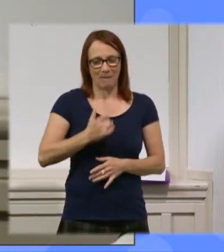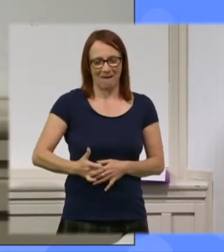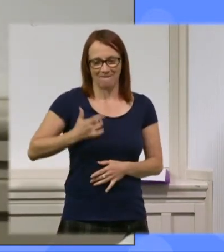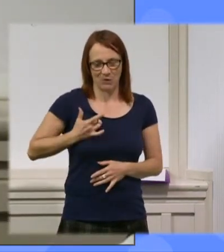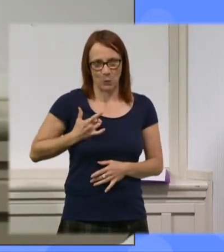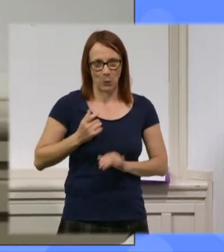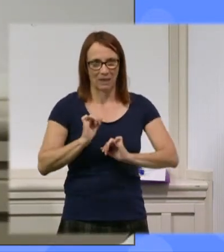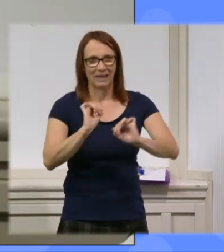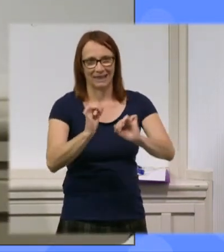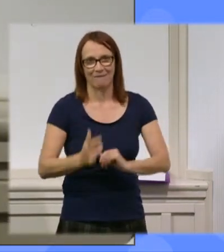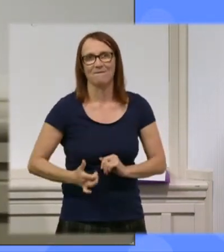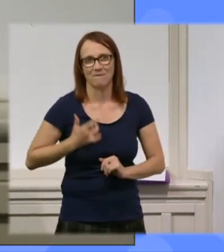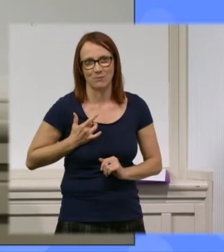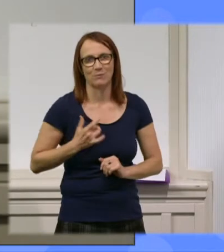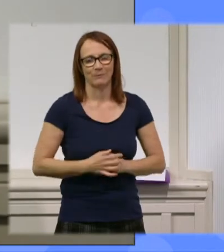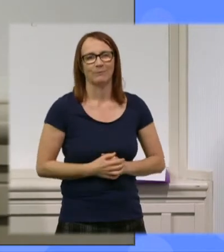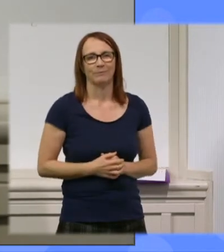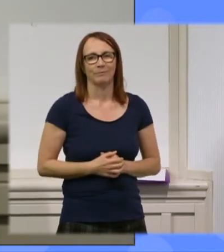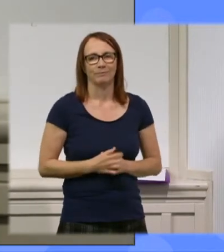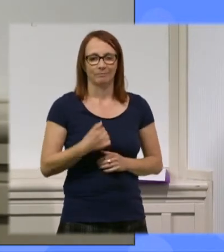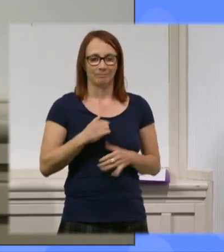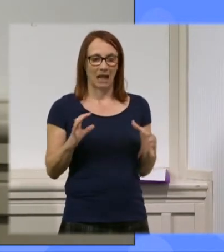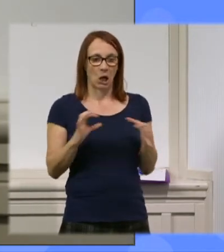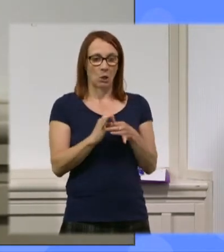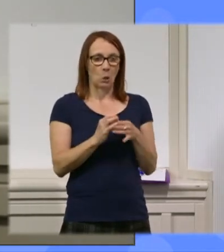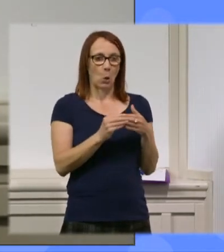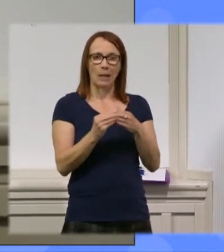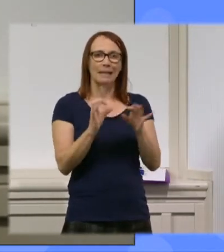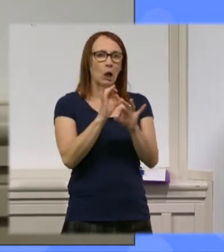Scottish Green Party now being co-leader is not a page post Patrick and I do that